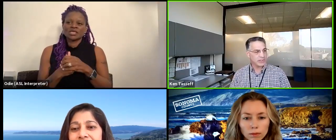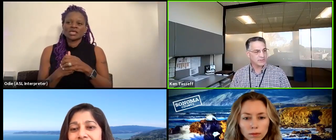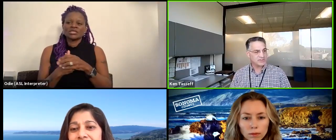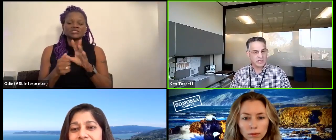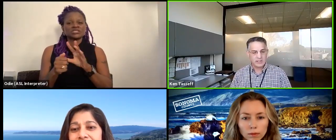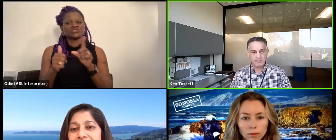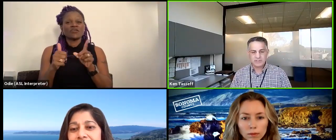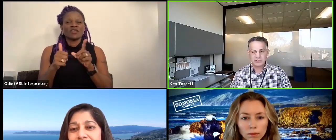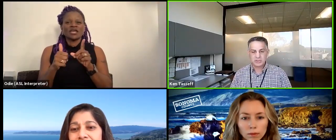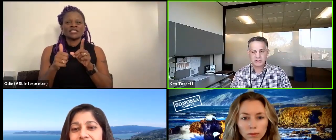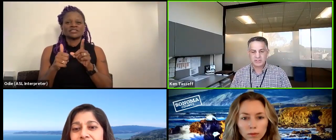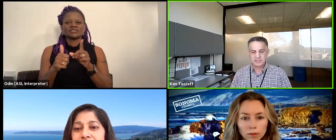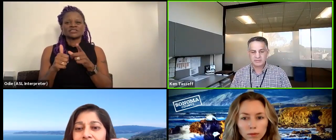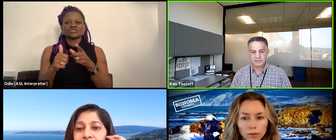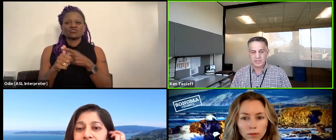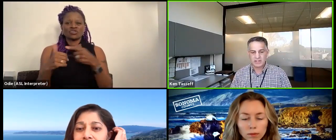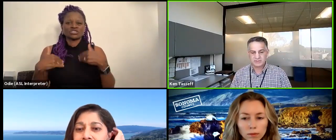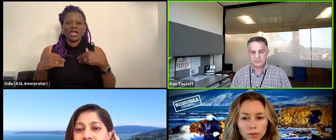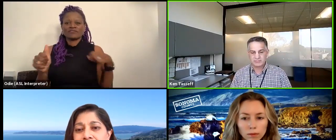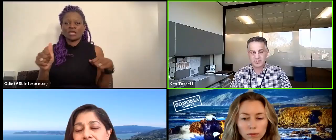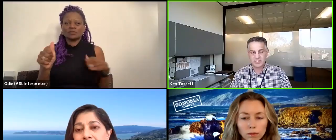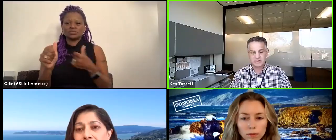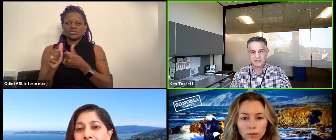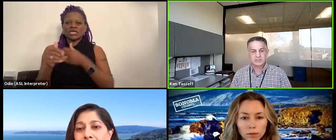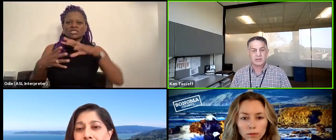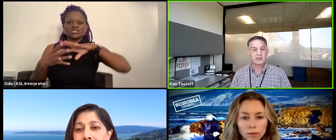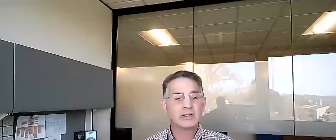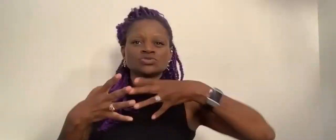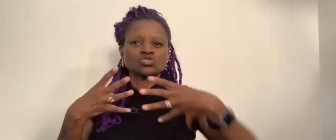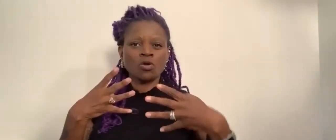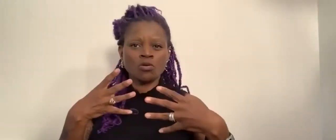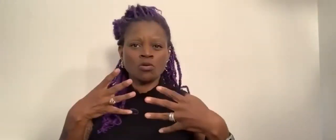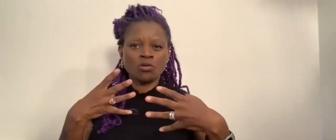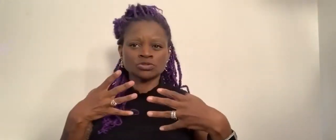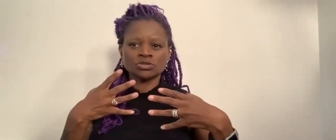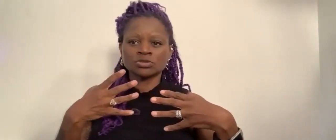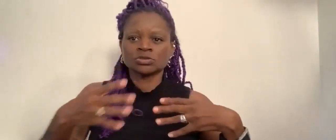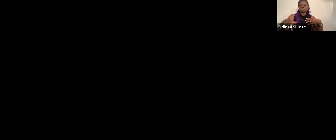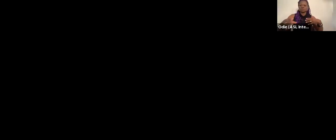one is an updated charges of as of just a few hours ago.